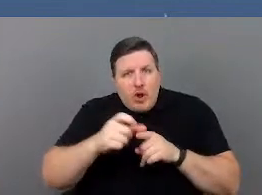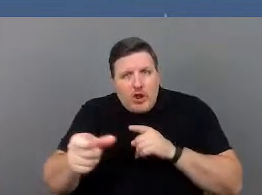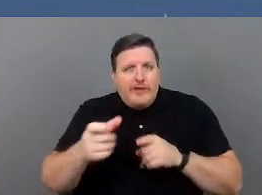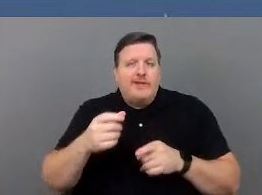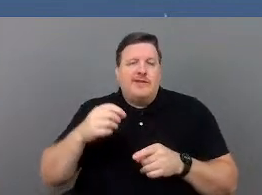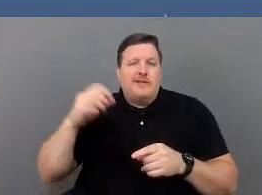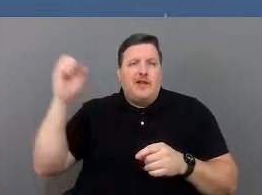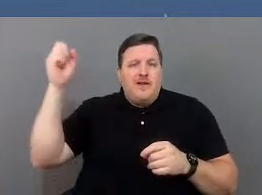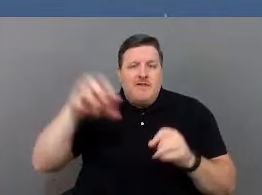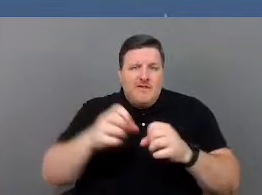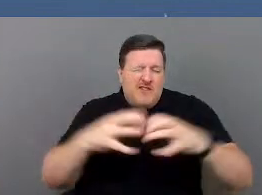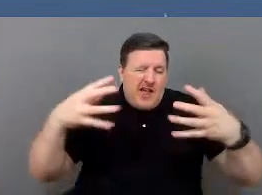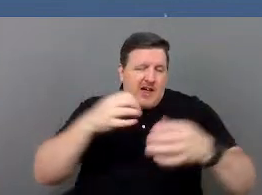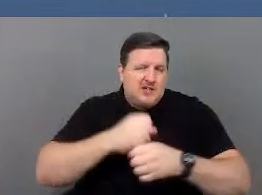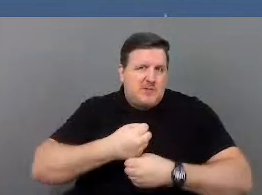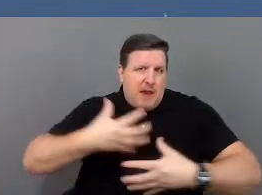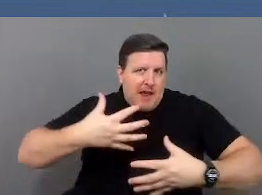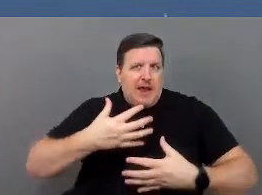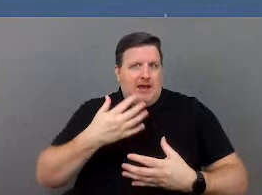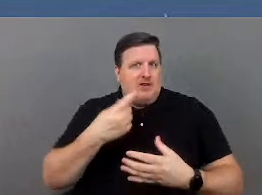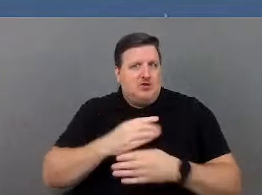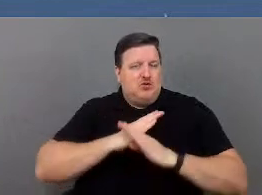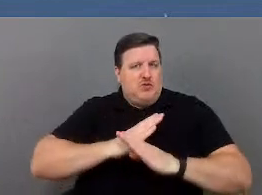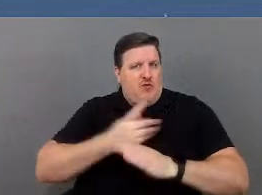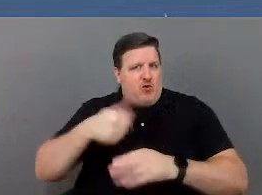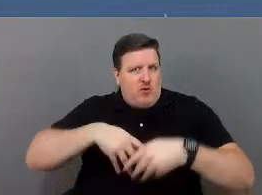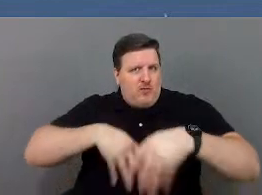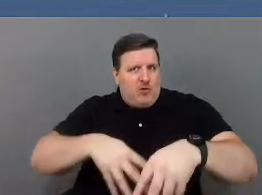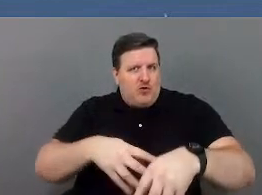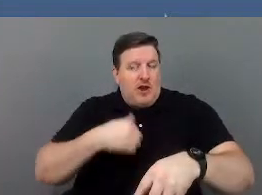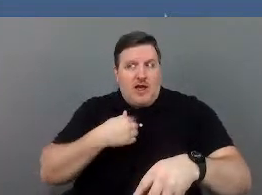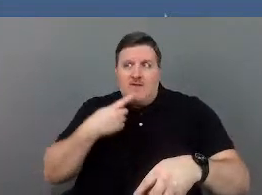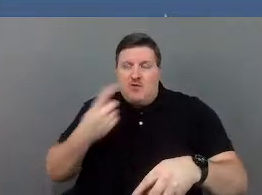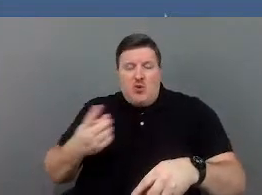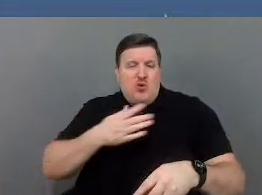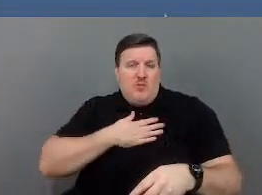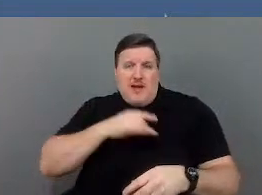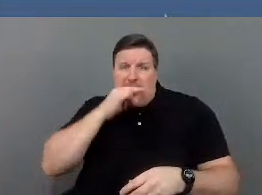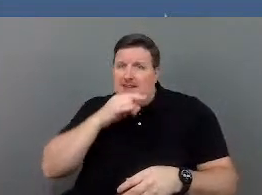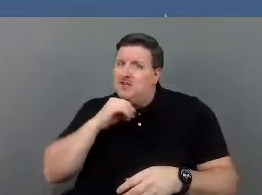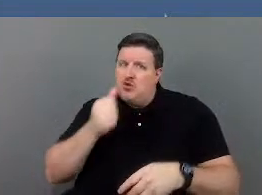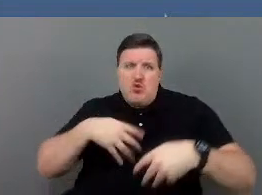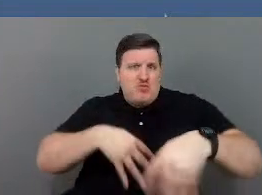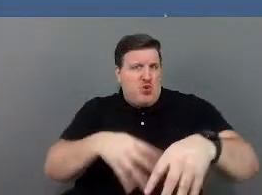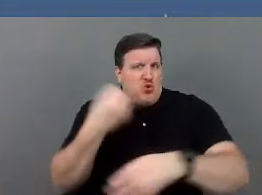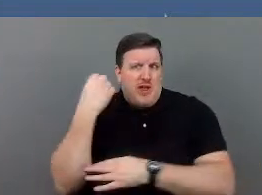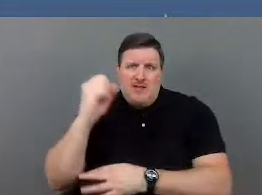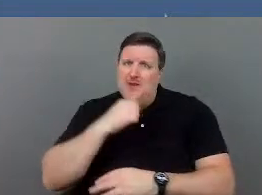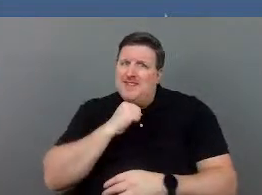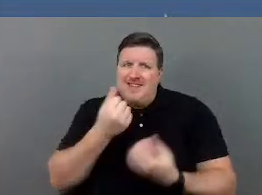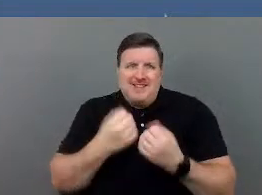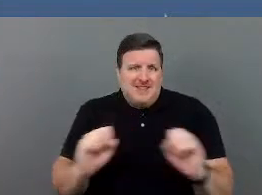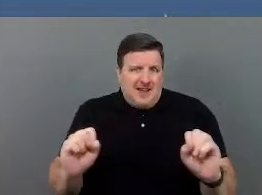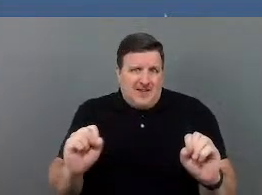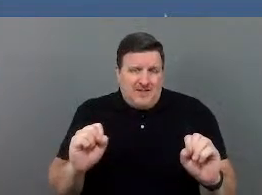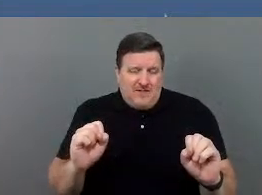AS A MOTHER, I STOPPED BRINGING MY KIDS TO PROTESTS BECAUSE IT'S OUR CITY GOVERNMENT AND OUR LEADERS AREN'T HOLDING POLICE ACCOUNTABLE WHEN THEY KILL PEOPLE.